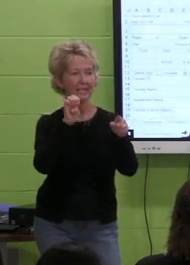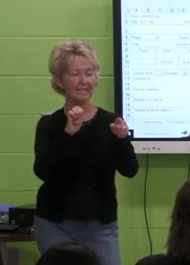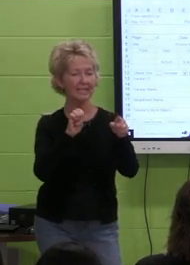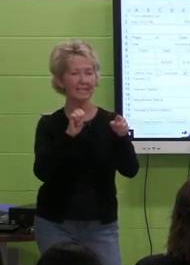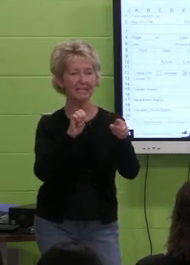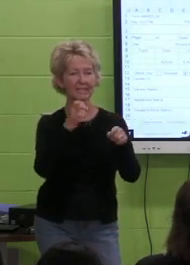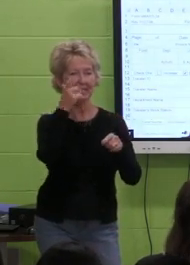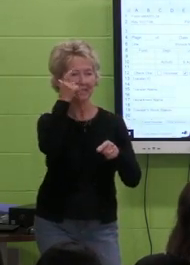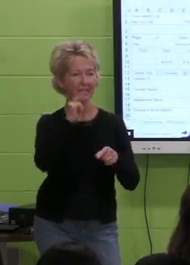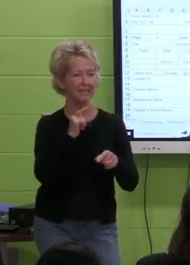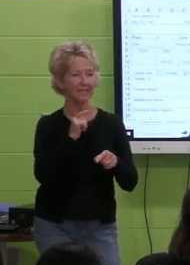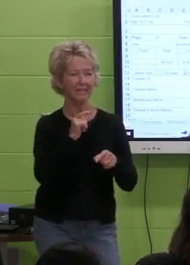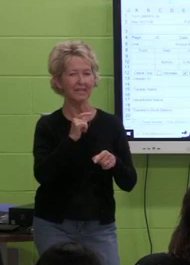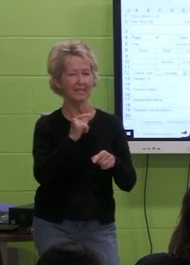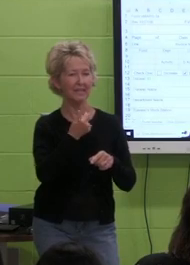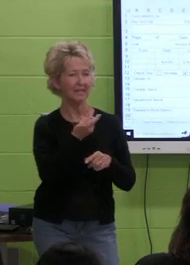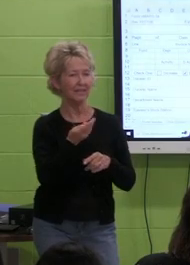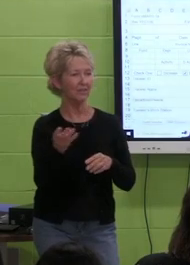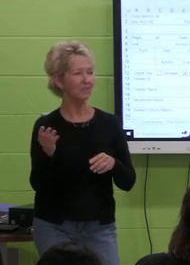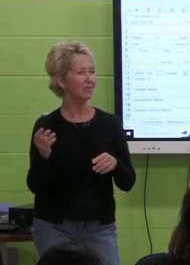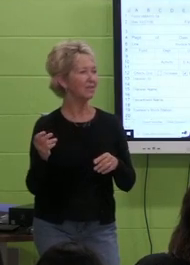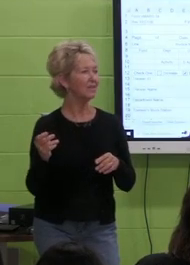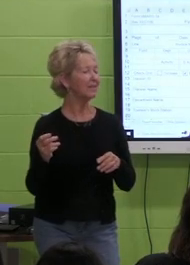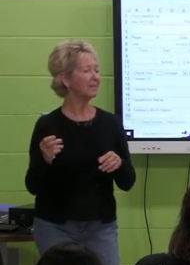okay